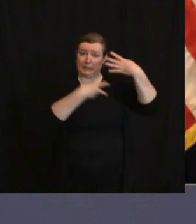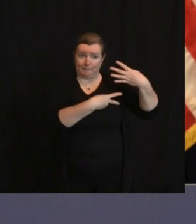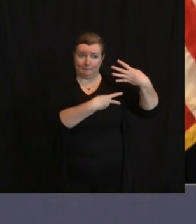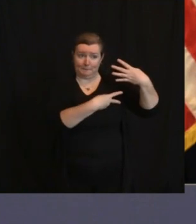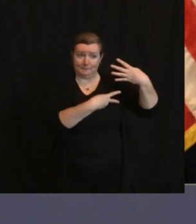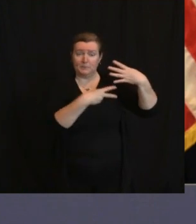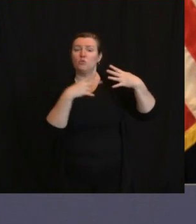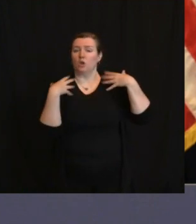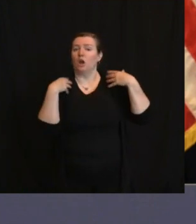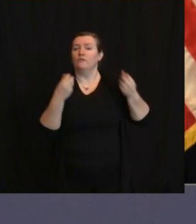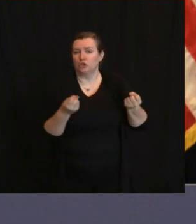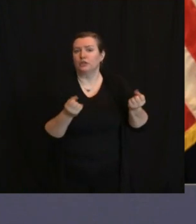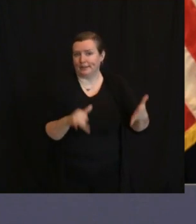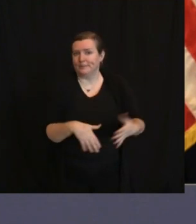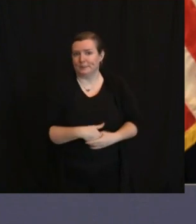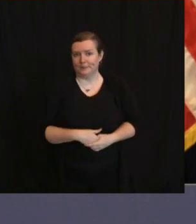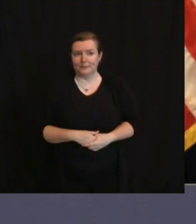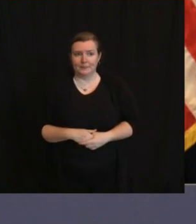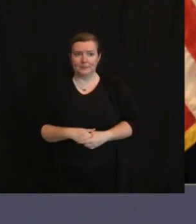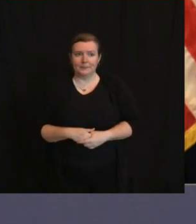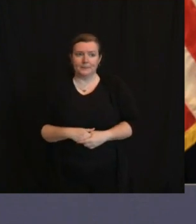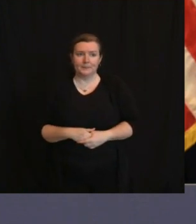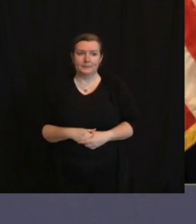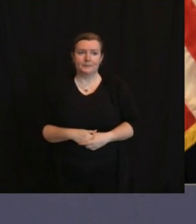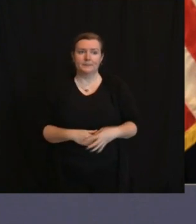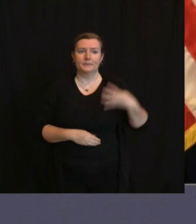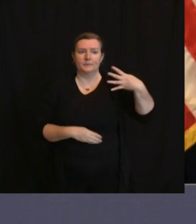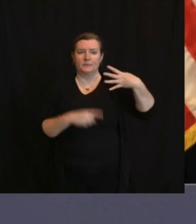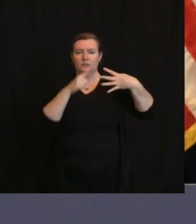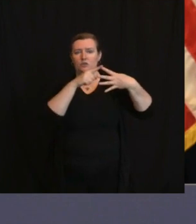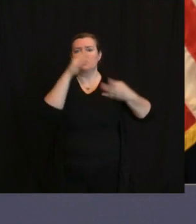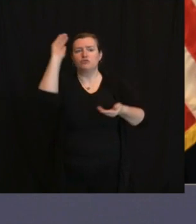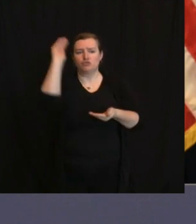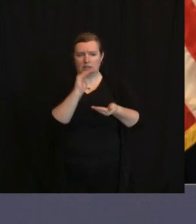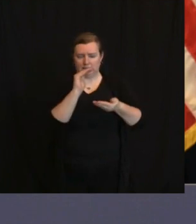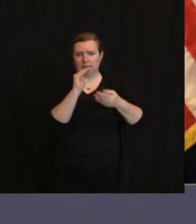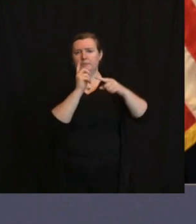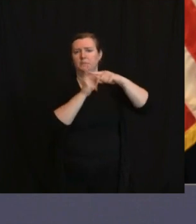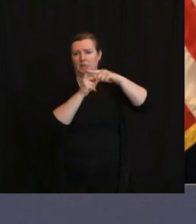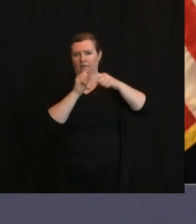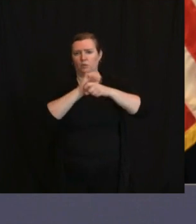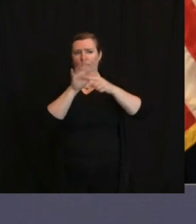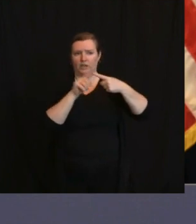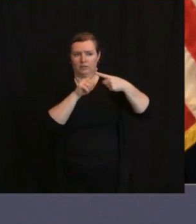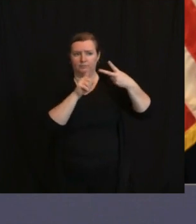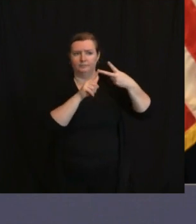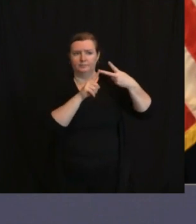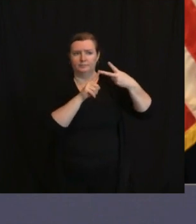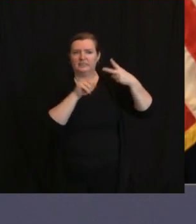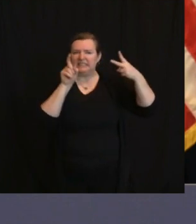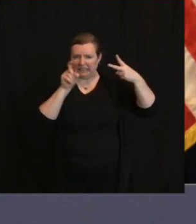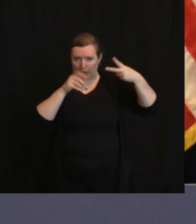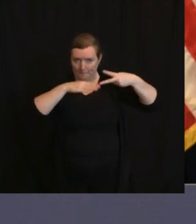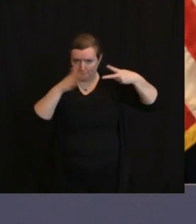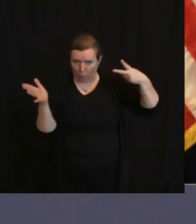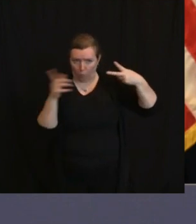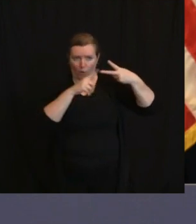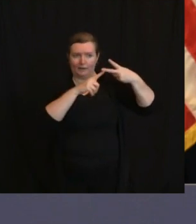WE HAVE TO GO INTO THIS, LET ME REPEAT AS BEST I CAN, SIX STEPS